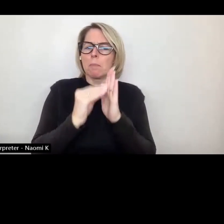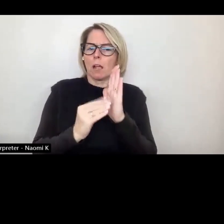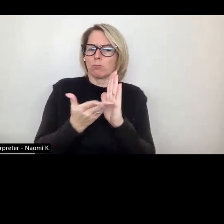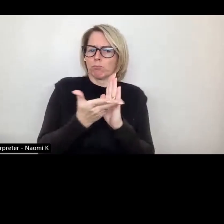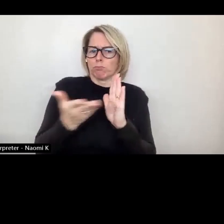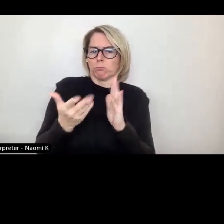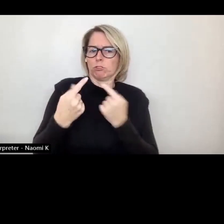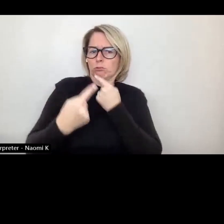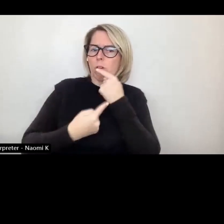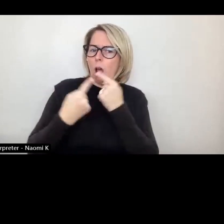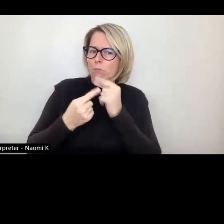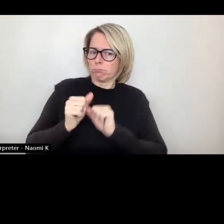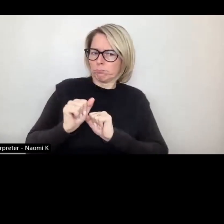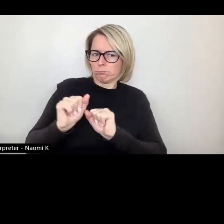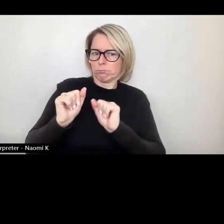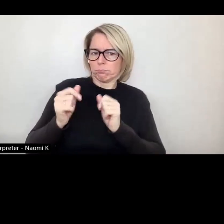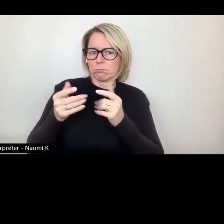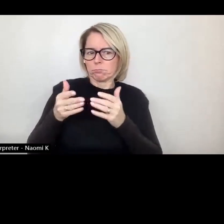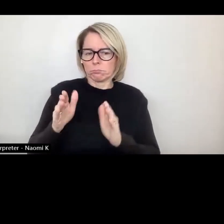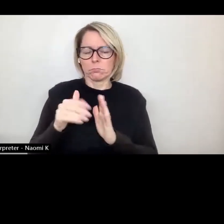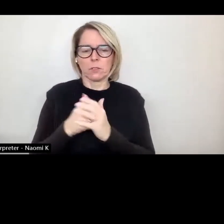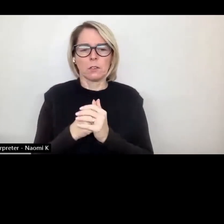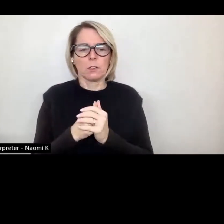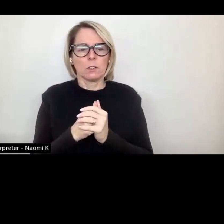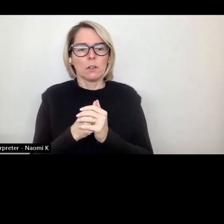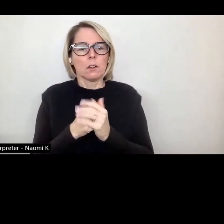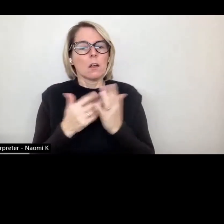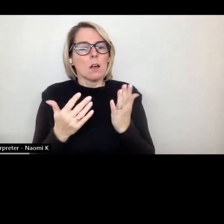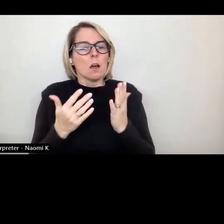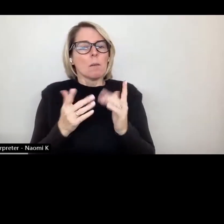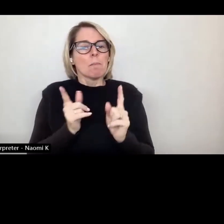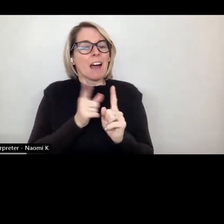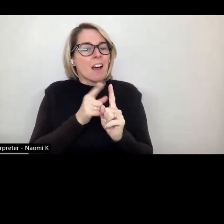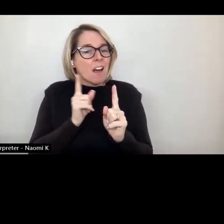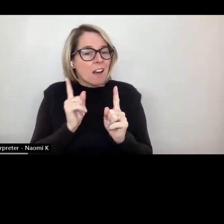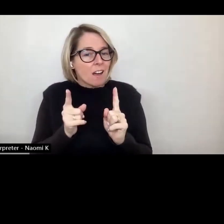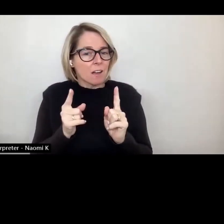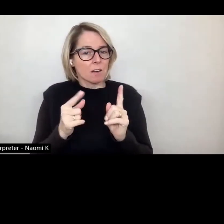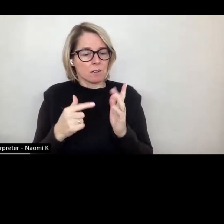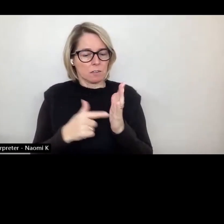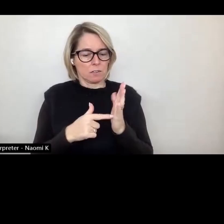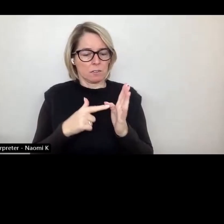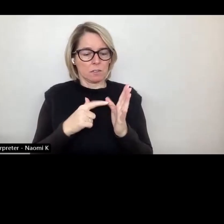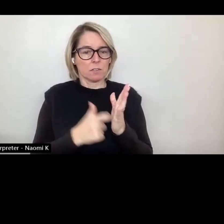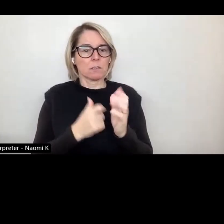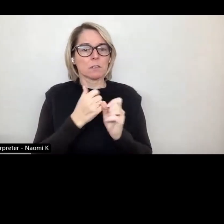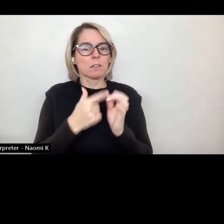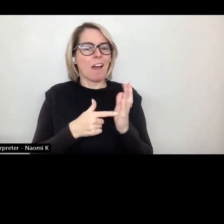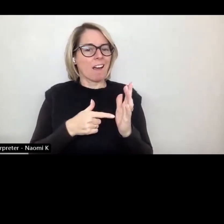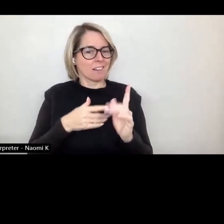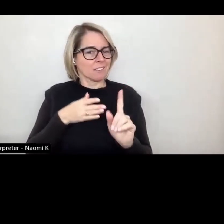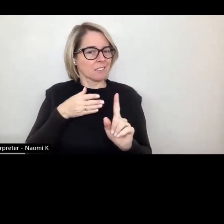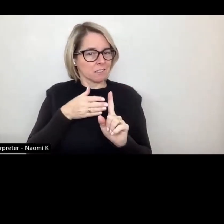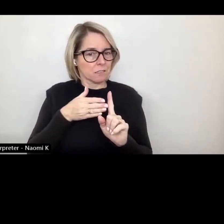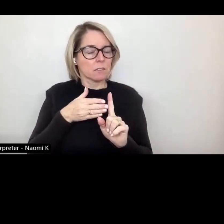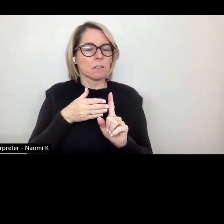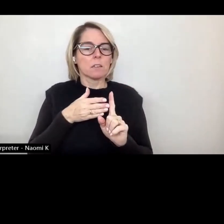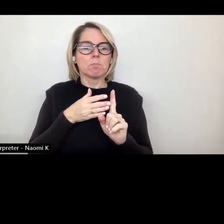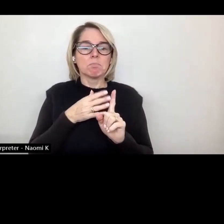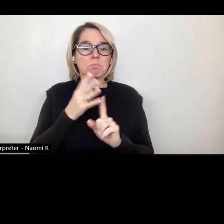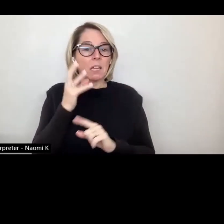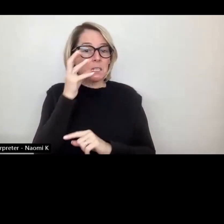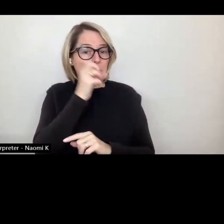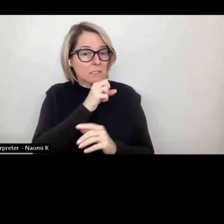targets, expectations for a specific service area, they will be agreed with a successful grant applicant.